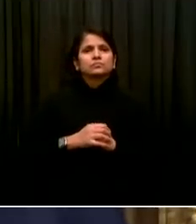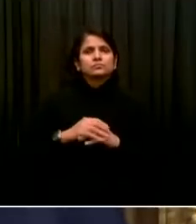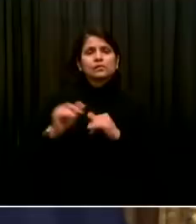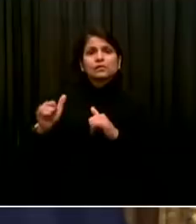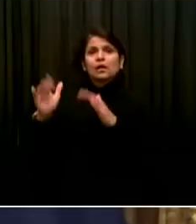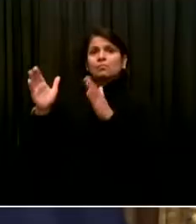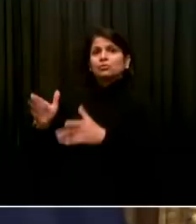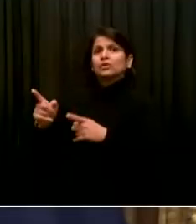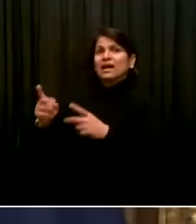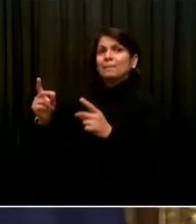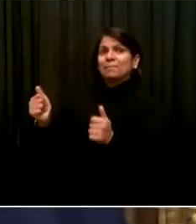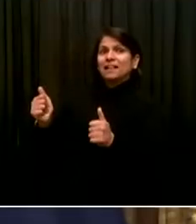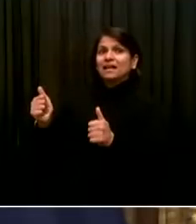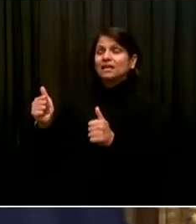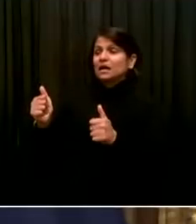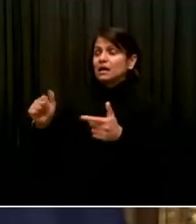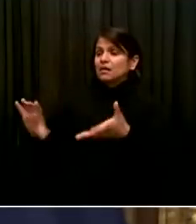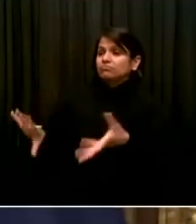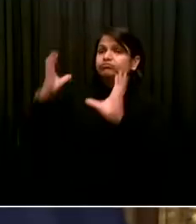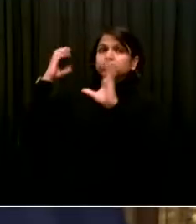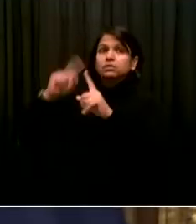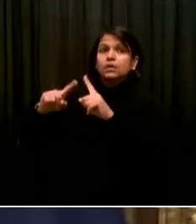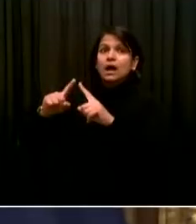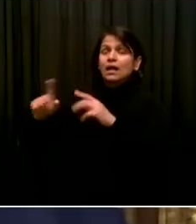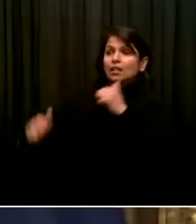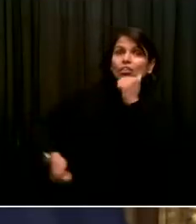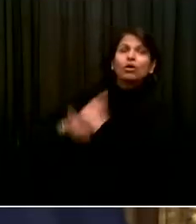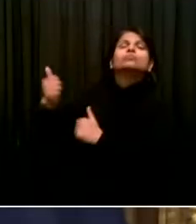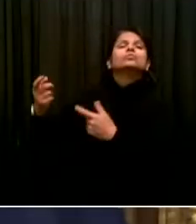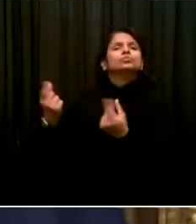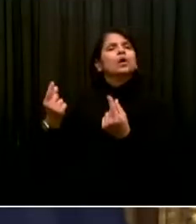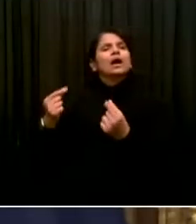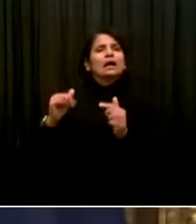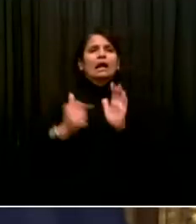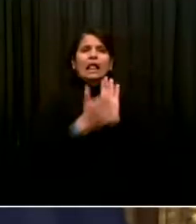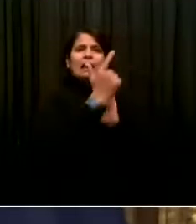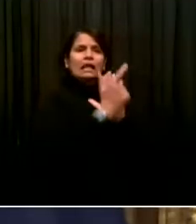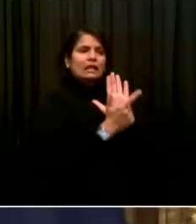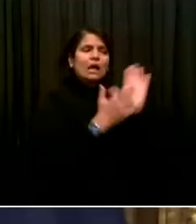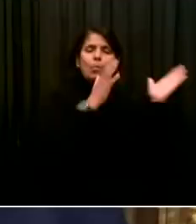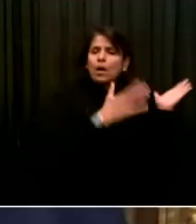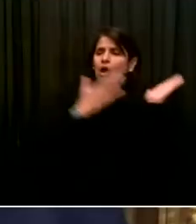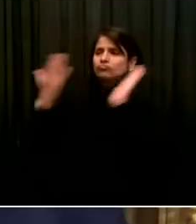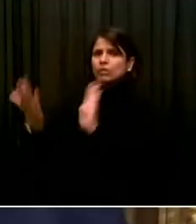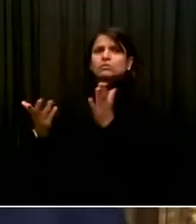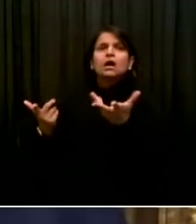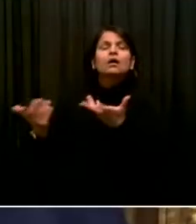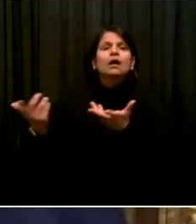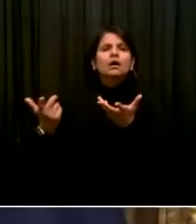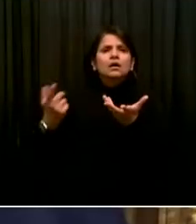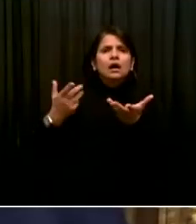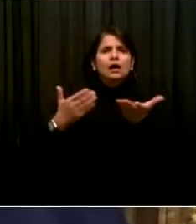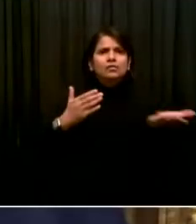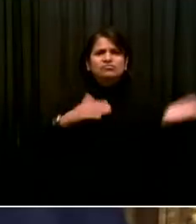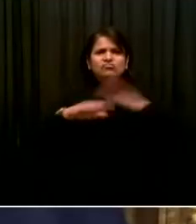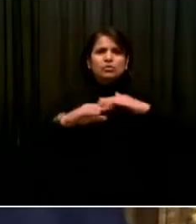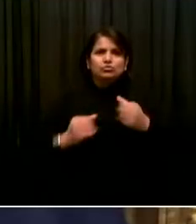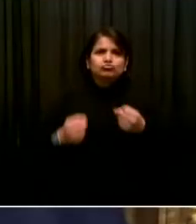LEGAL RESPONSE TO THOSE WHO ARE IN ACTIVE CRISES AND A DAWNING TO THEMSELVES AND